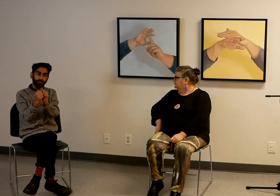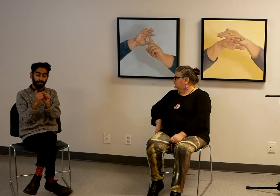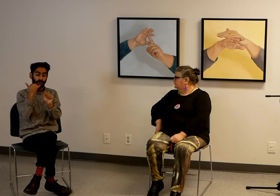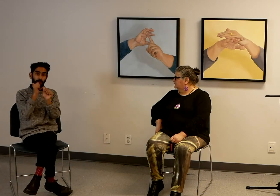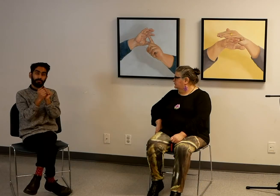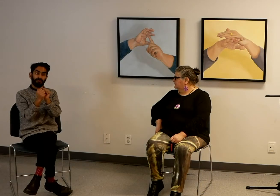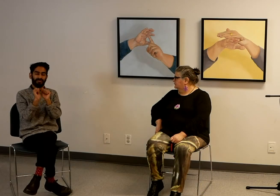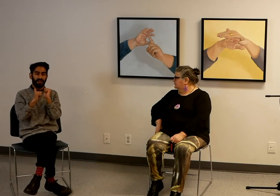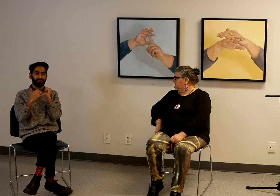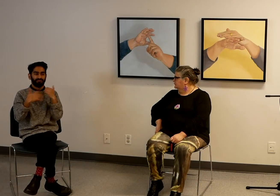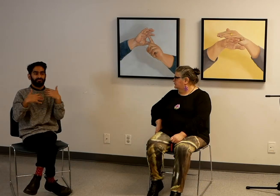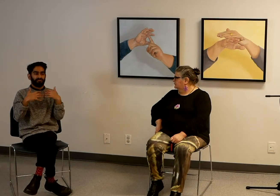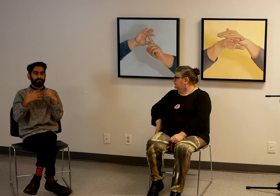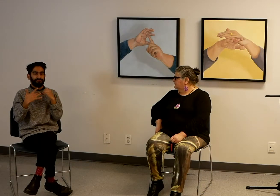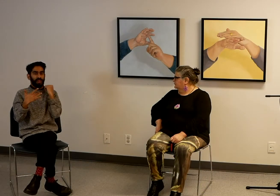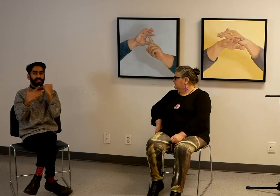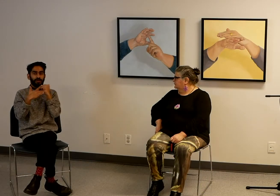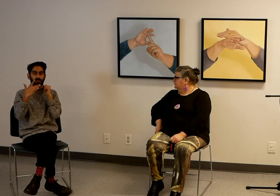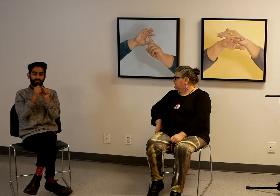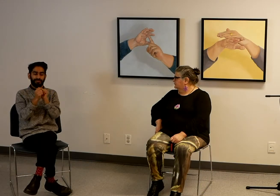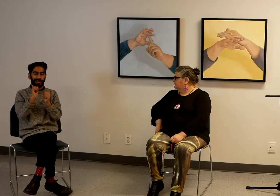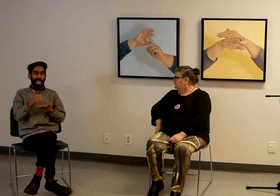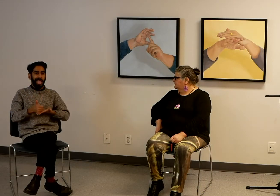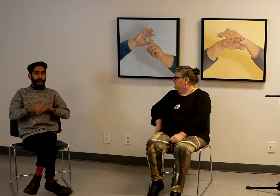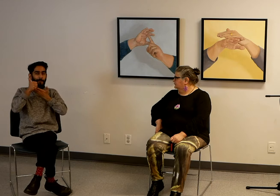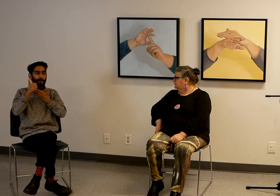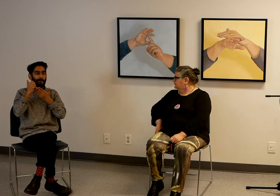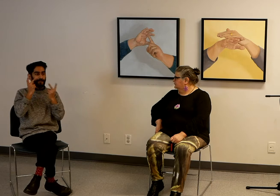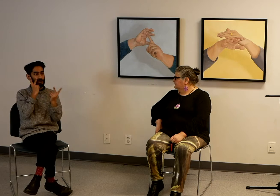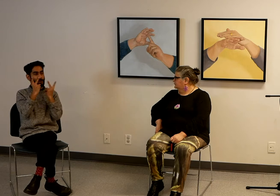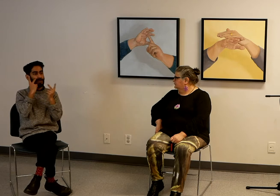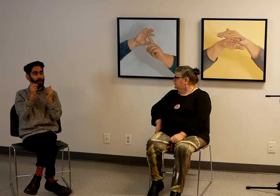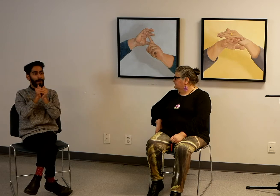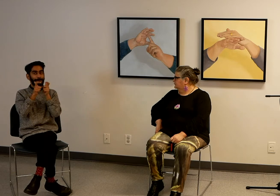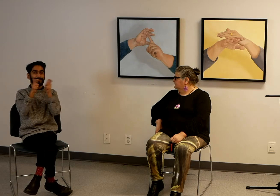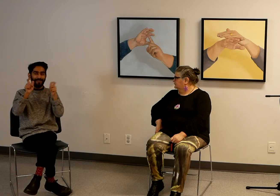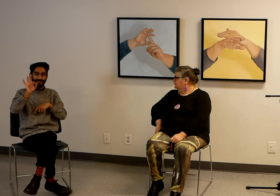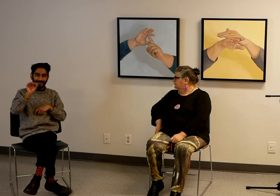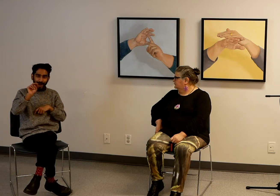people typing, using phones. Everybody's got their phones these days. Um, so technology has been very helpful with that.